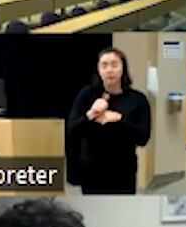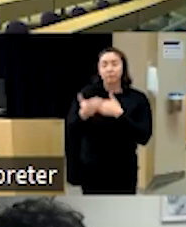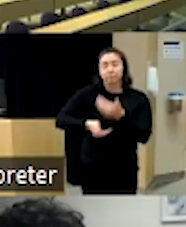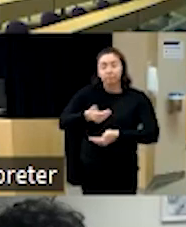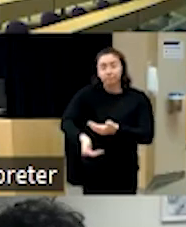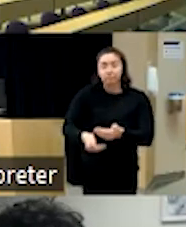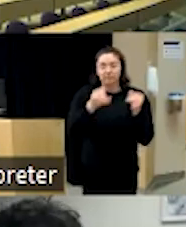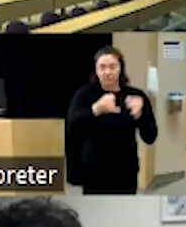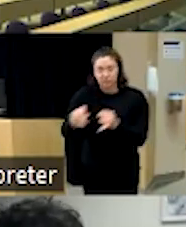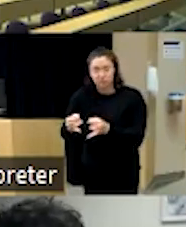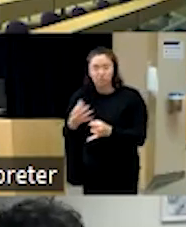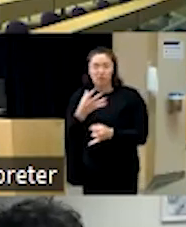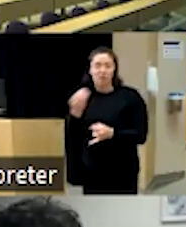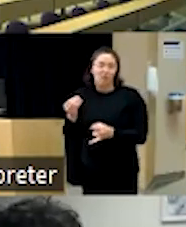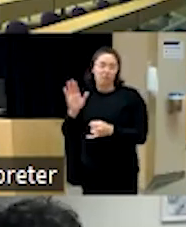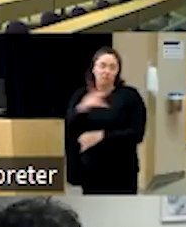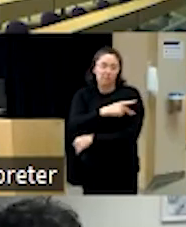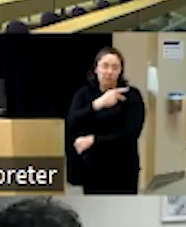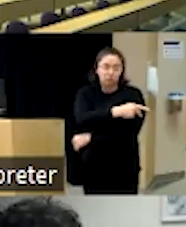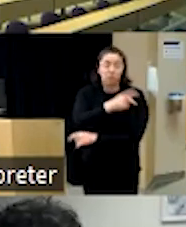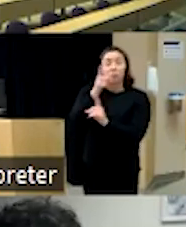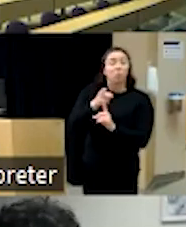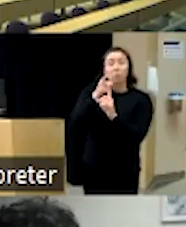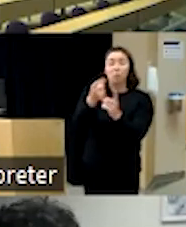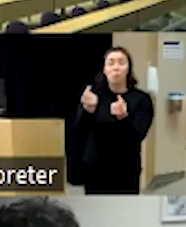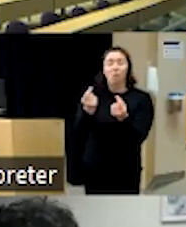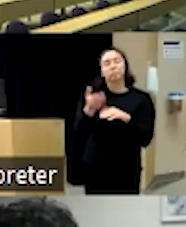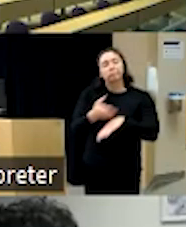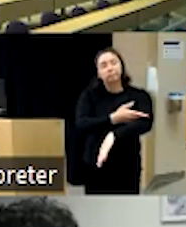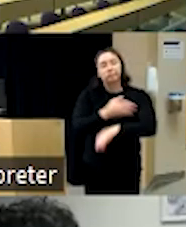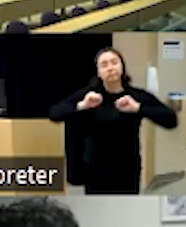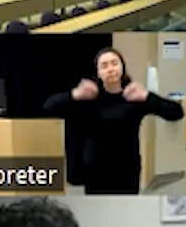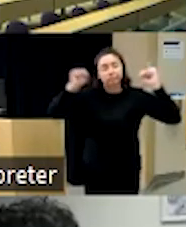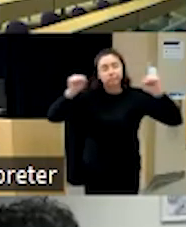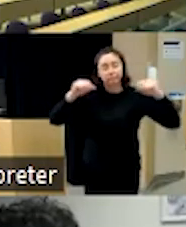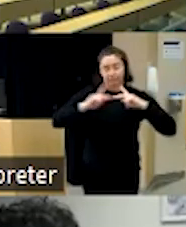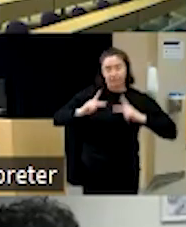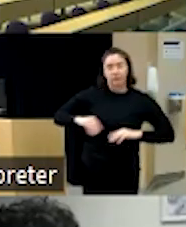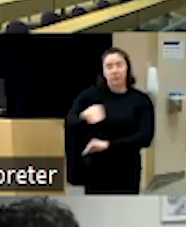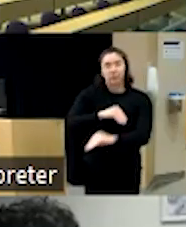and also education and the goal is to have better Fitness and normal physical activity and actually